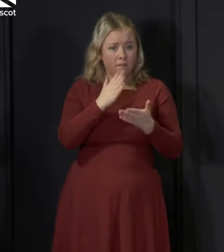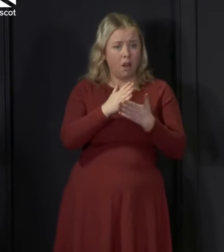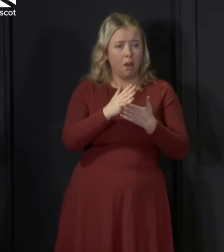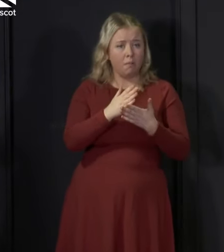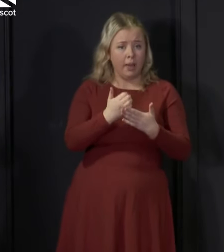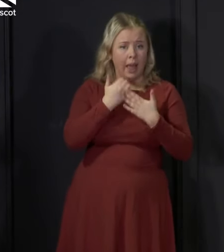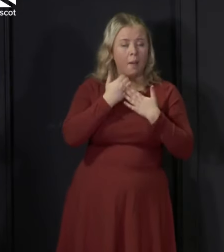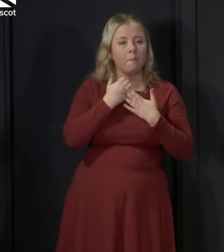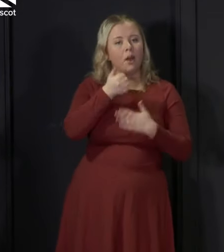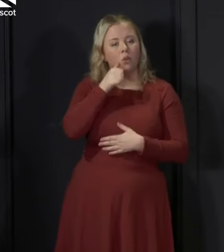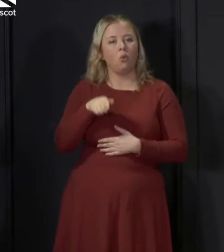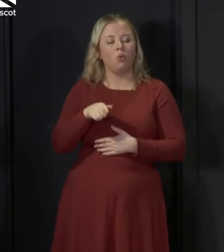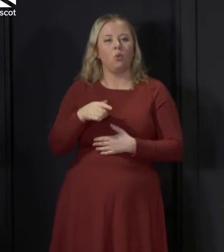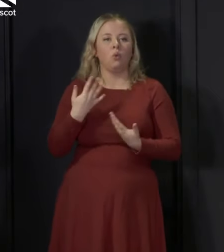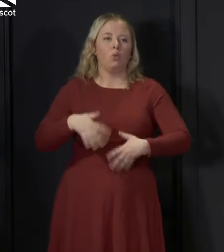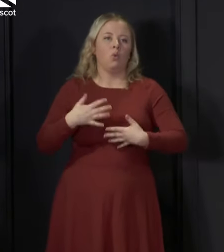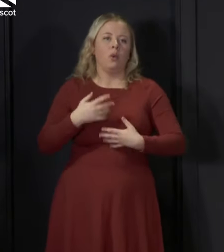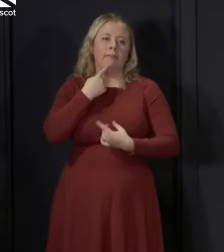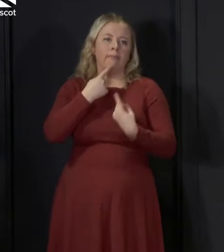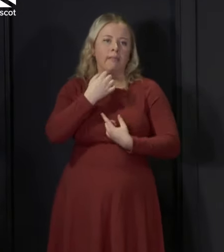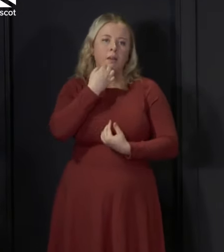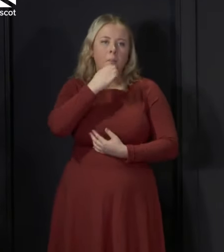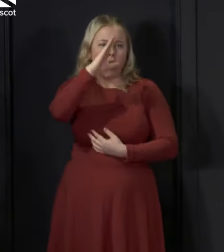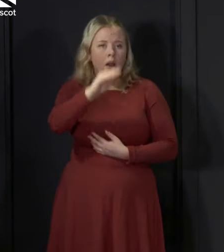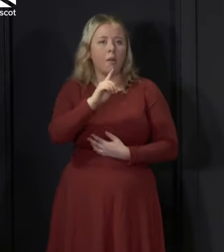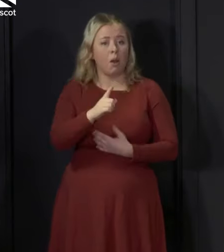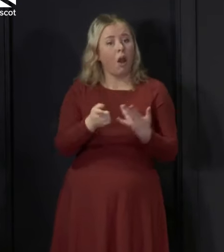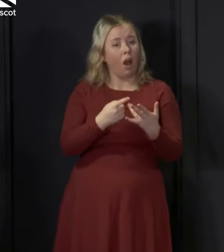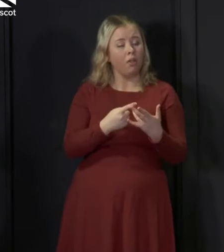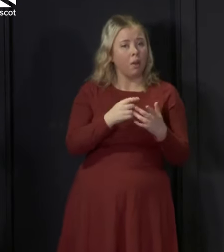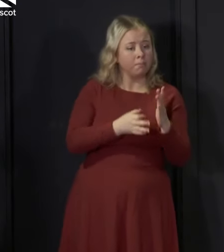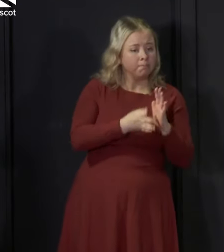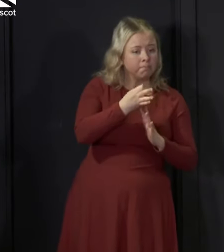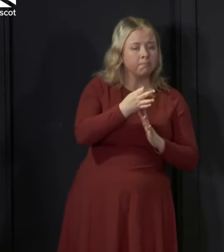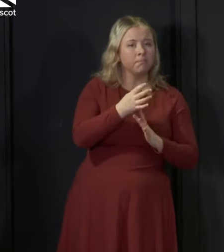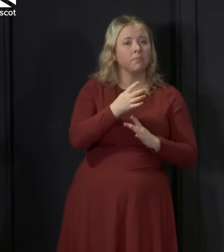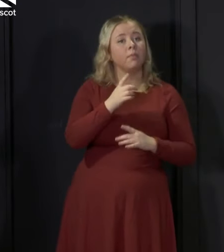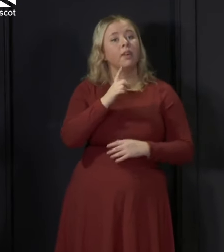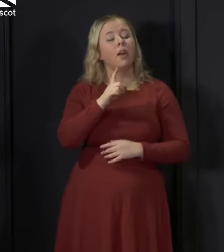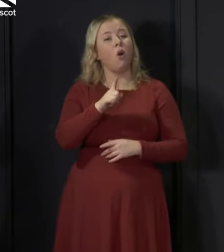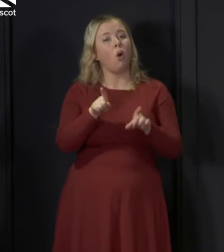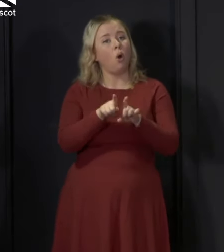upsetting news I reported today. But the converse of that point is equally important and equally